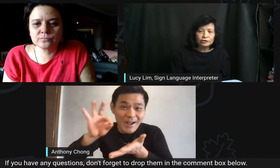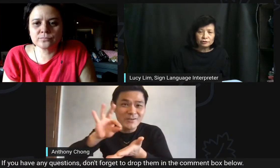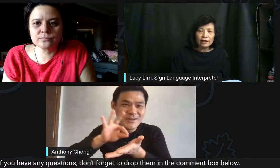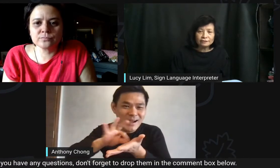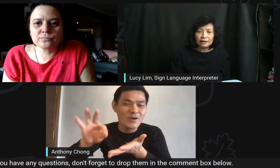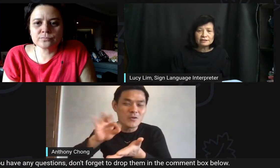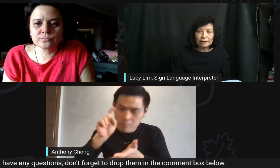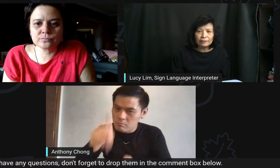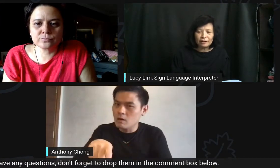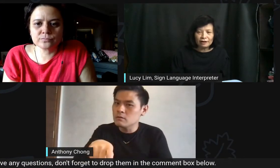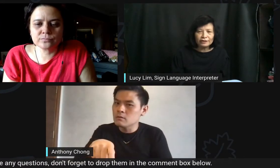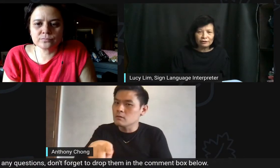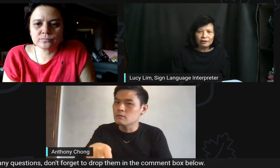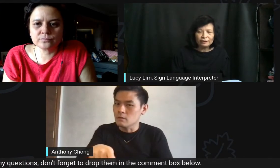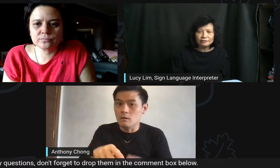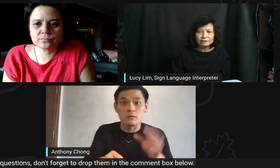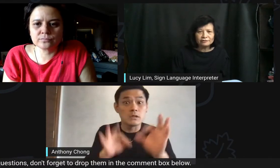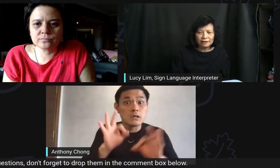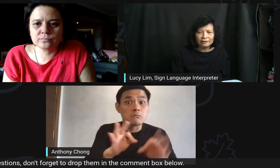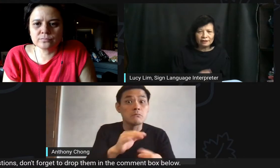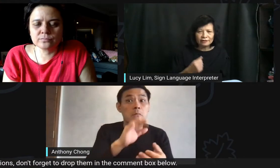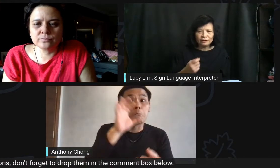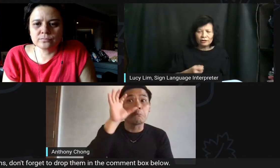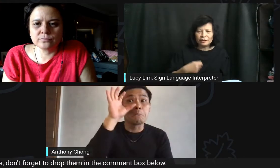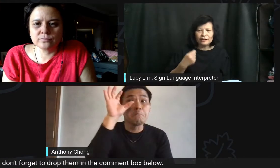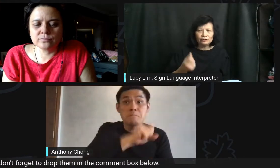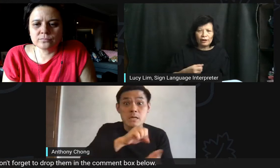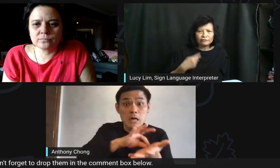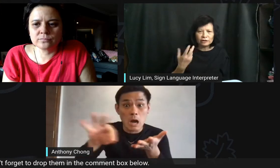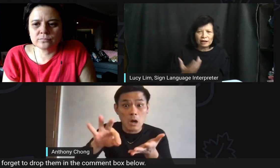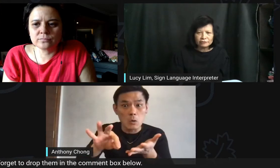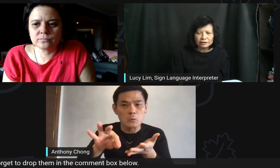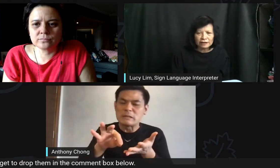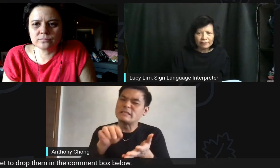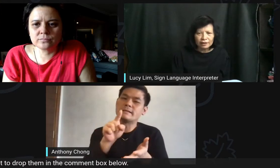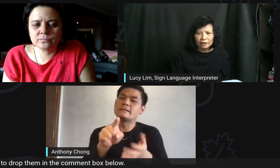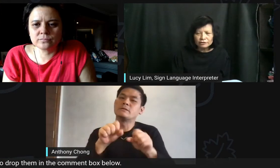So that takes up, you know, and again you have to count the time.